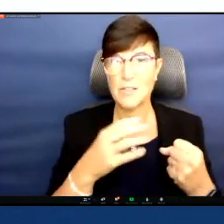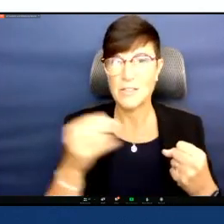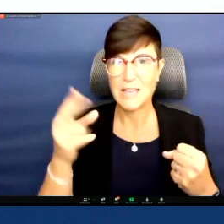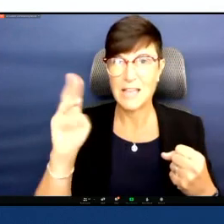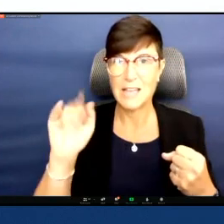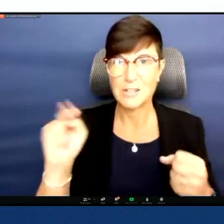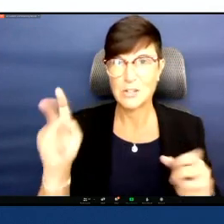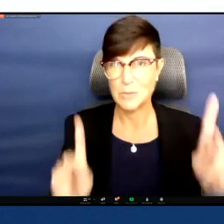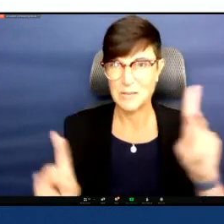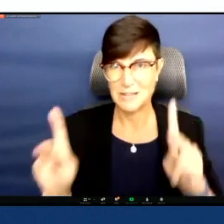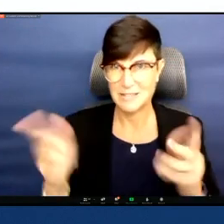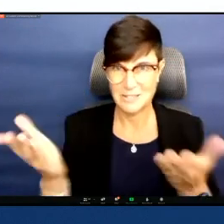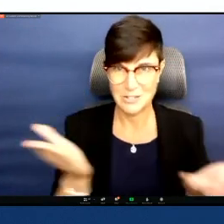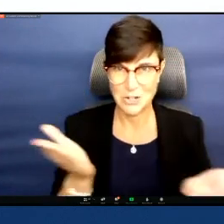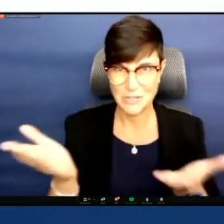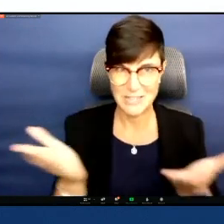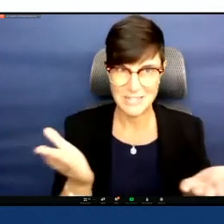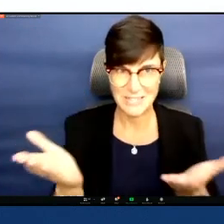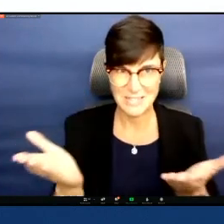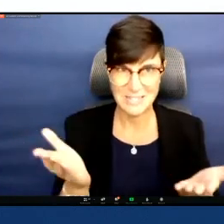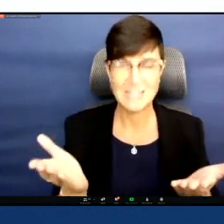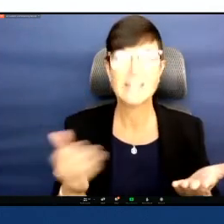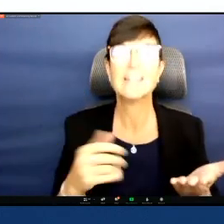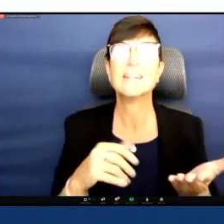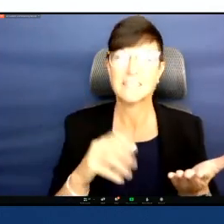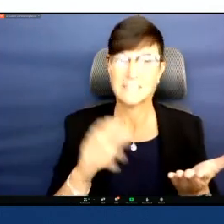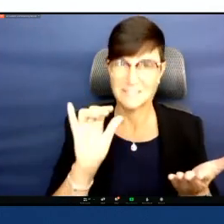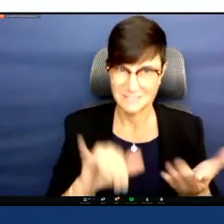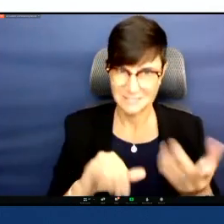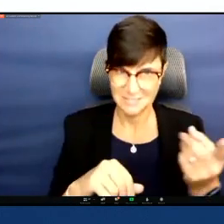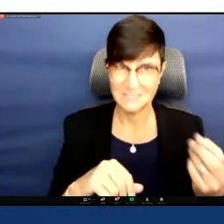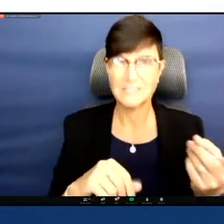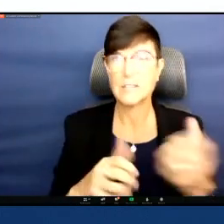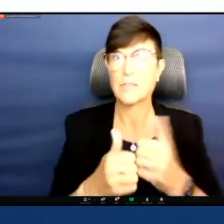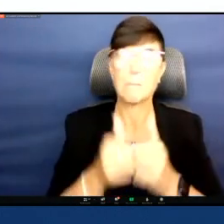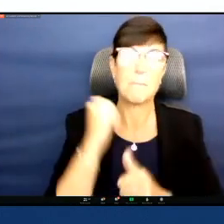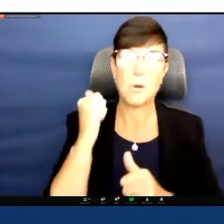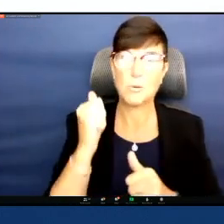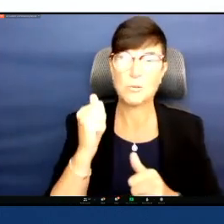with the most appropriations and in the county's budget, and that's represented